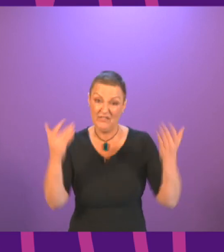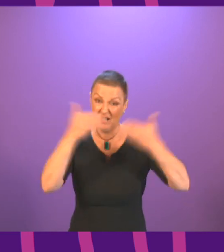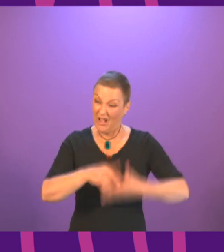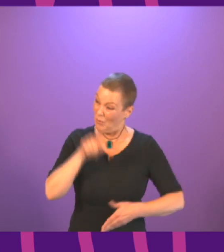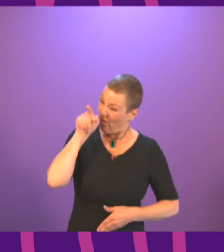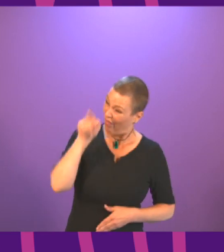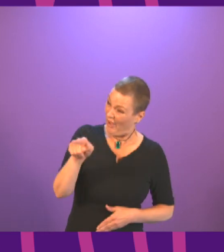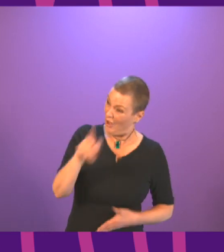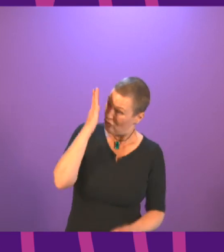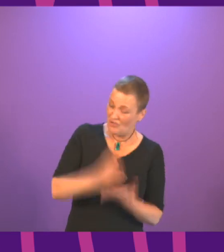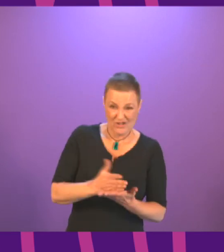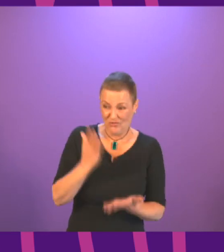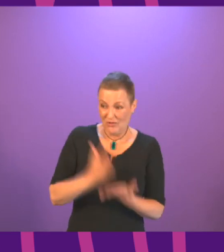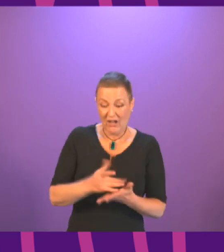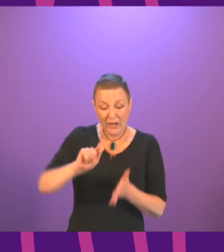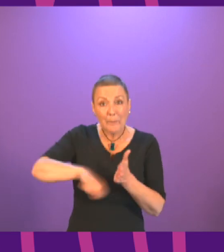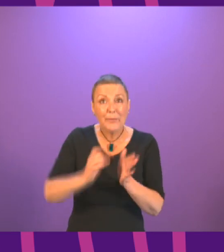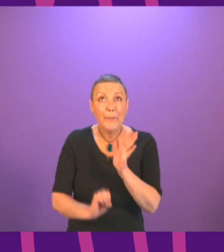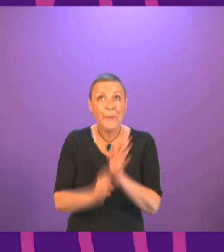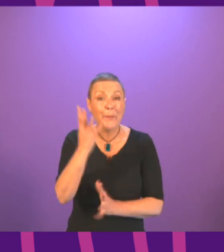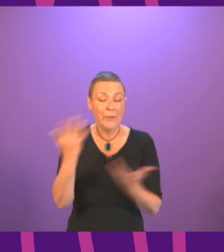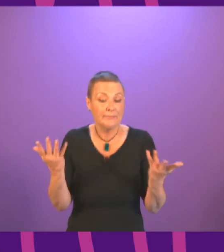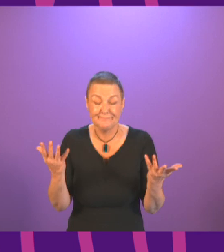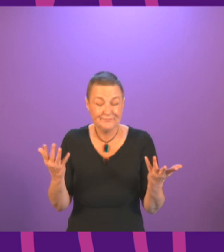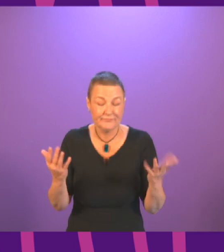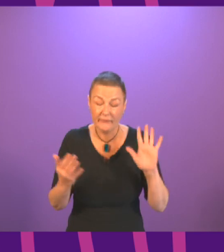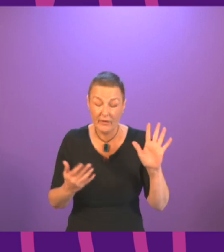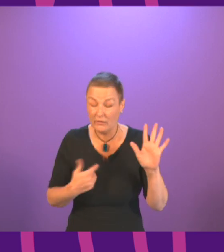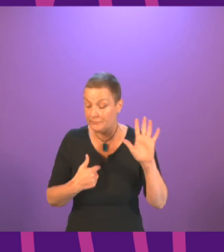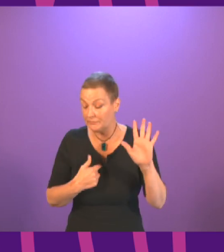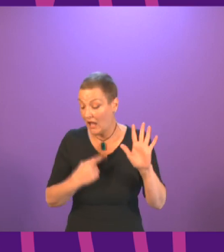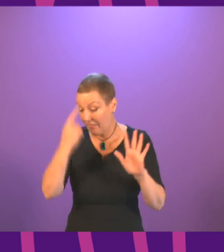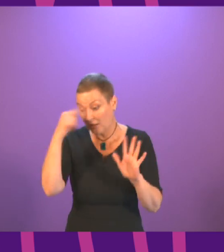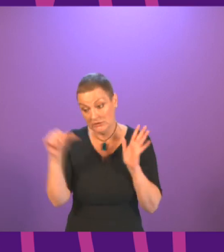The First Minister (Nicola Sturgeon): It is perhaps hard to disagree with that,